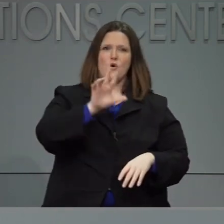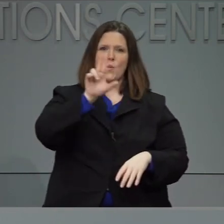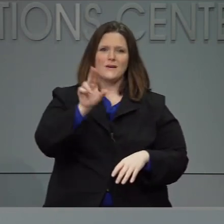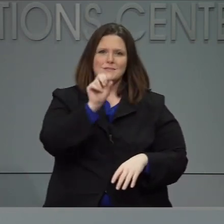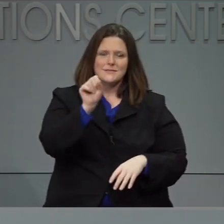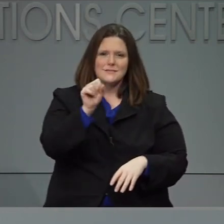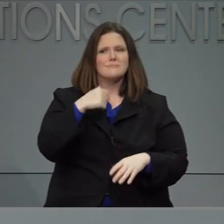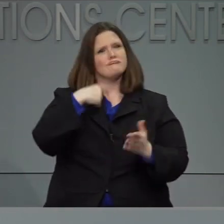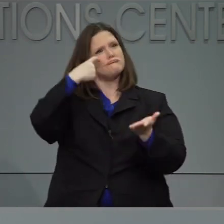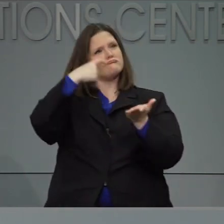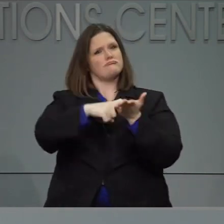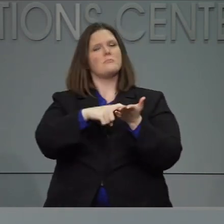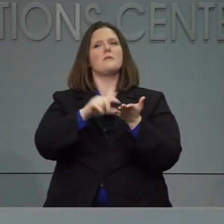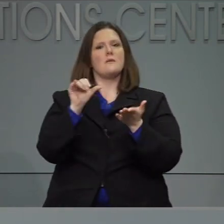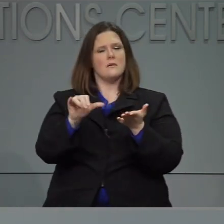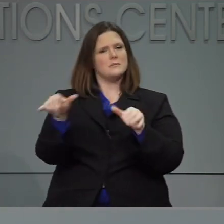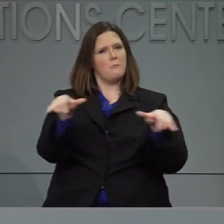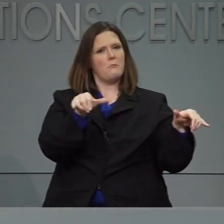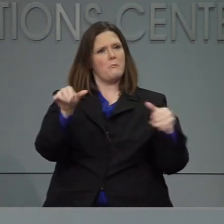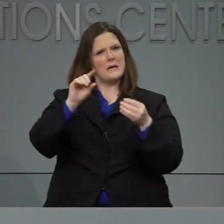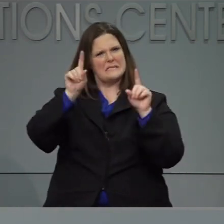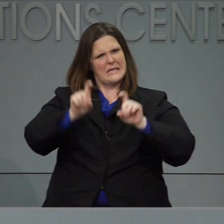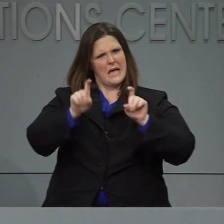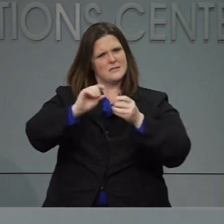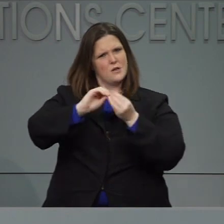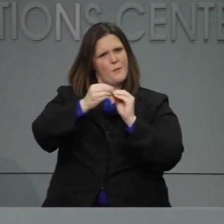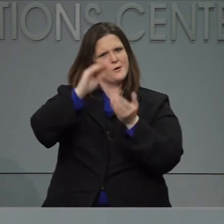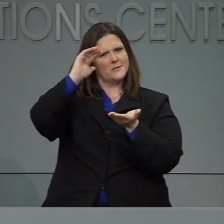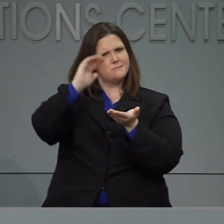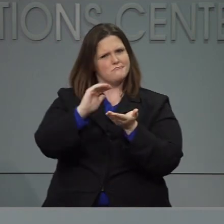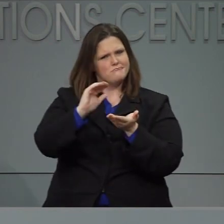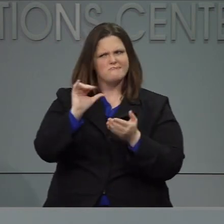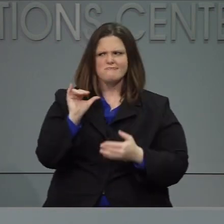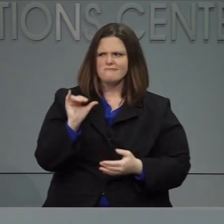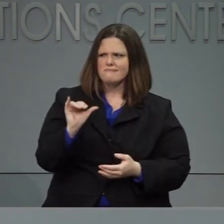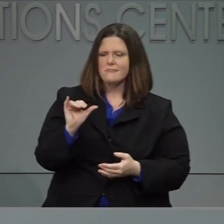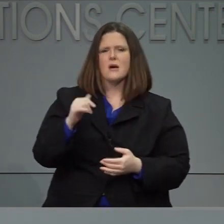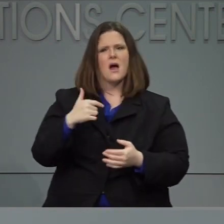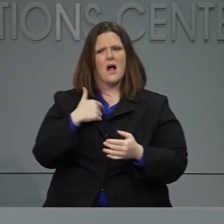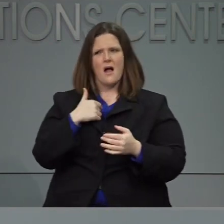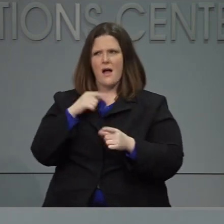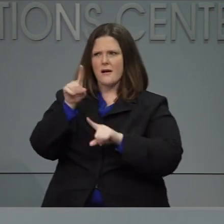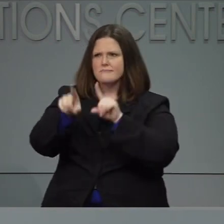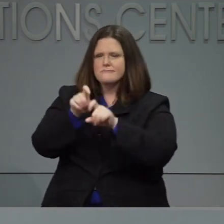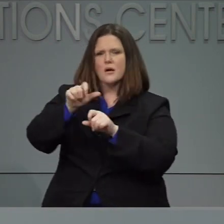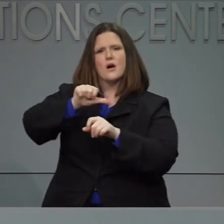COUNTRY. I KNOW I'VE TALKED TO SOME OF MY COLLEAGUES AROUND THE COUNTRY TO TO UNDERSTAND THIS WHAT WHAT THEY ARE SEEING